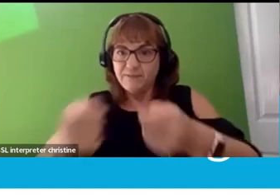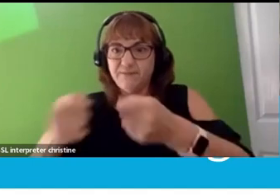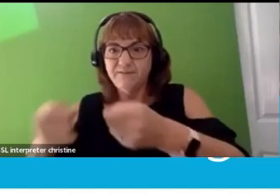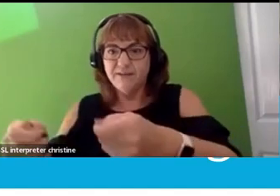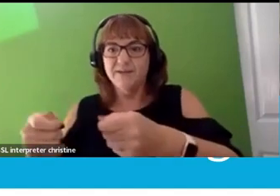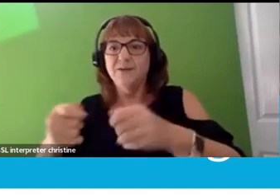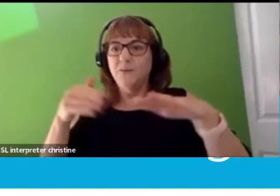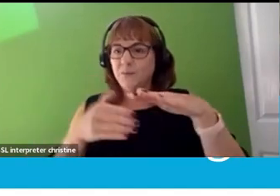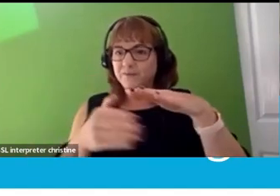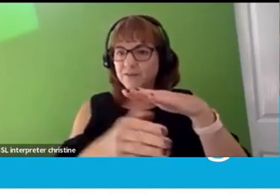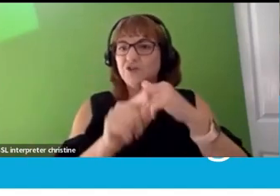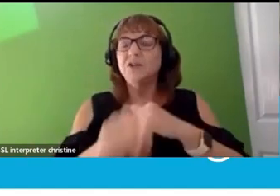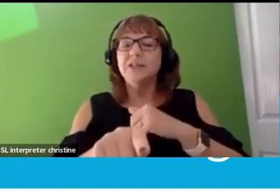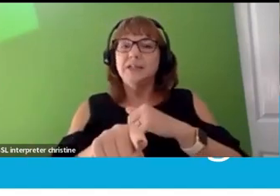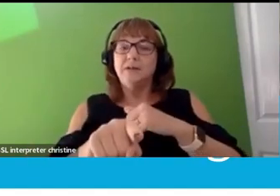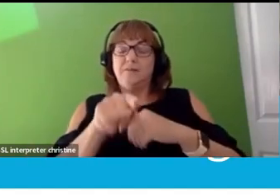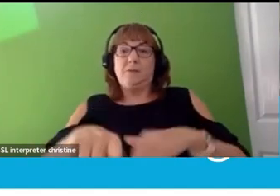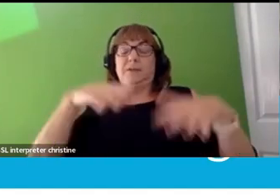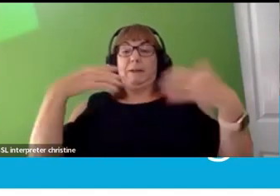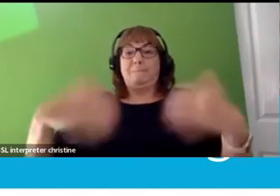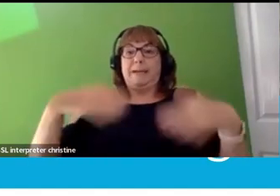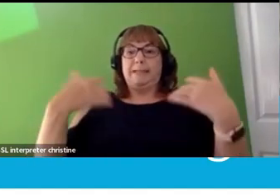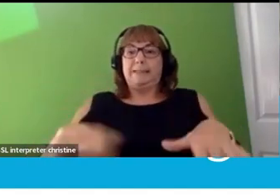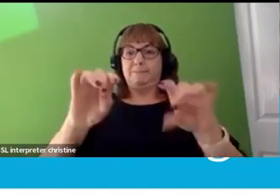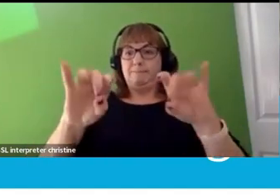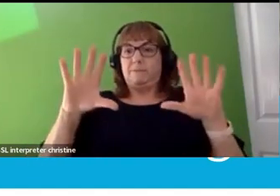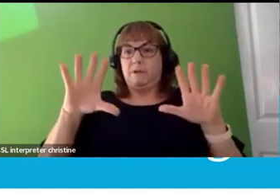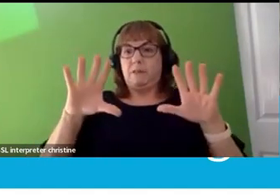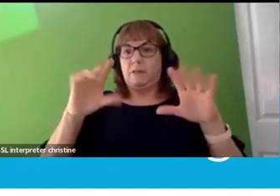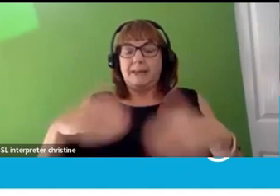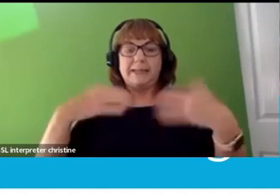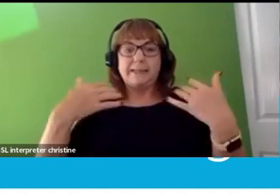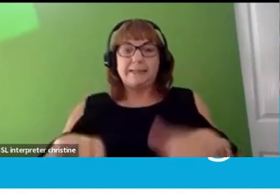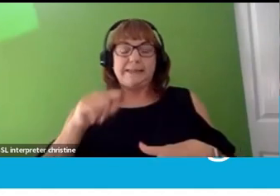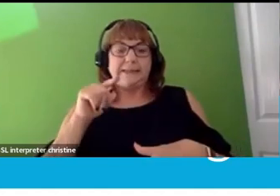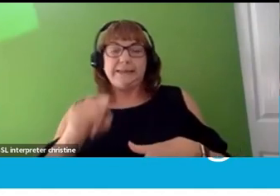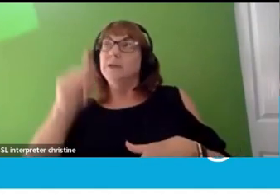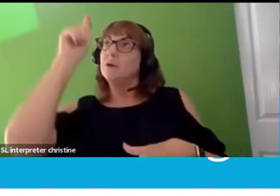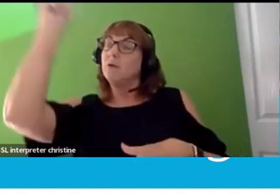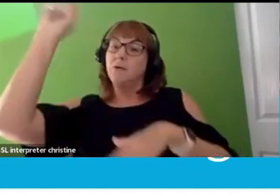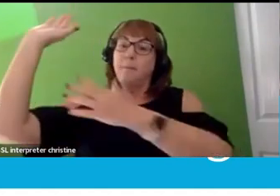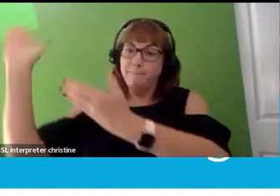God's provision in that moment was amazing. Now for me, we don't know, but I wonder if because